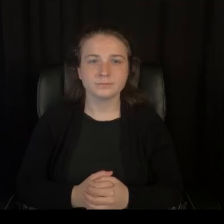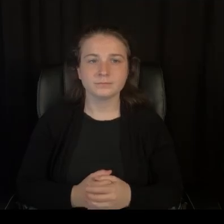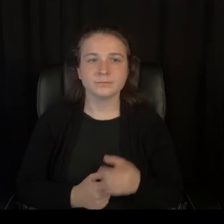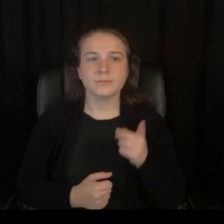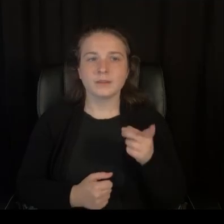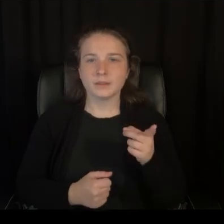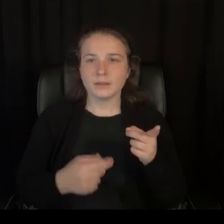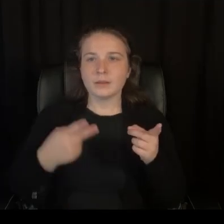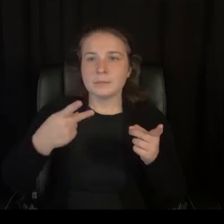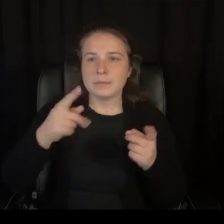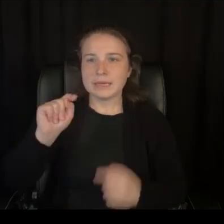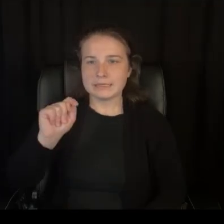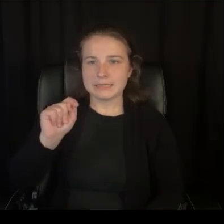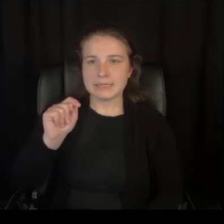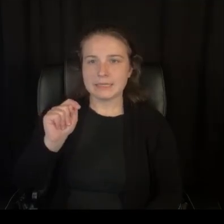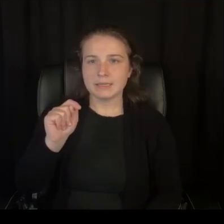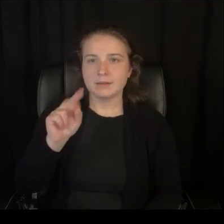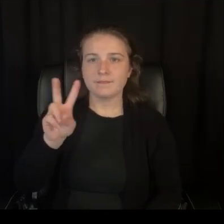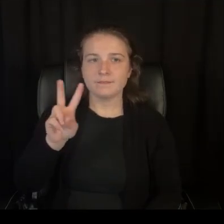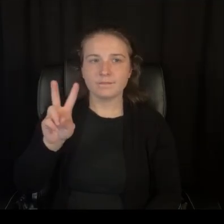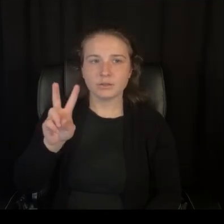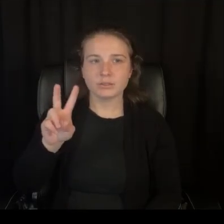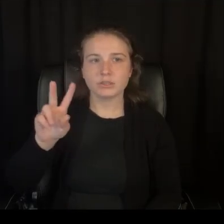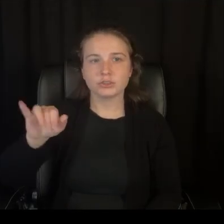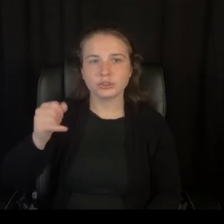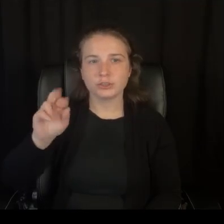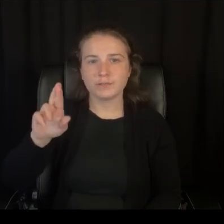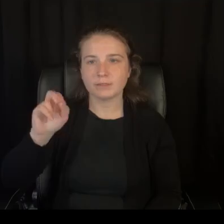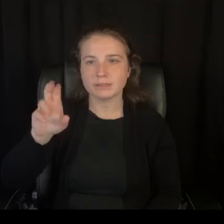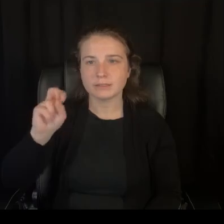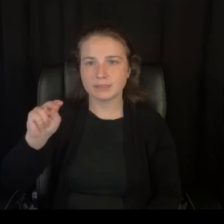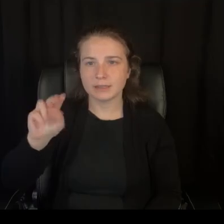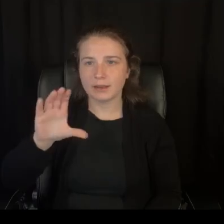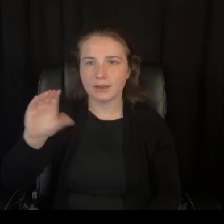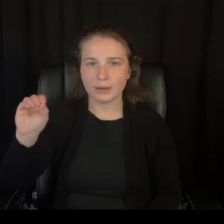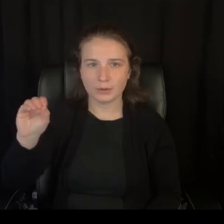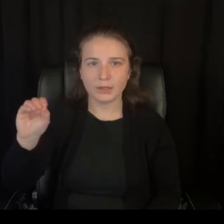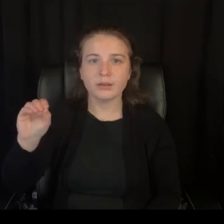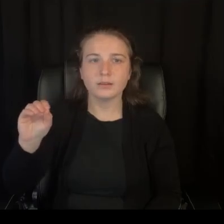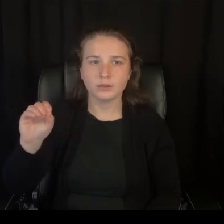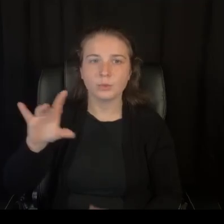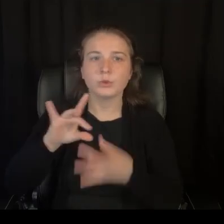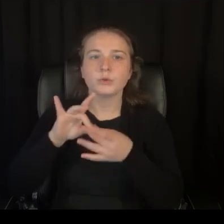This PT versus Jefferson County Board of Education case was over the use of a